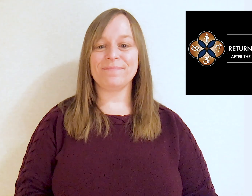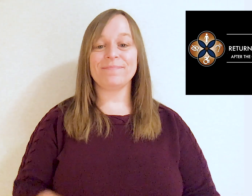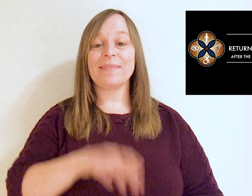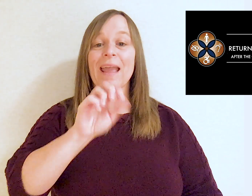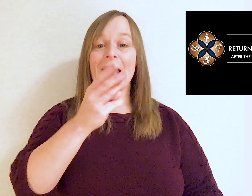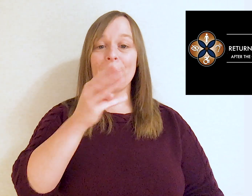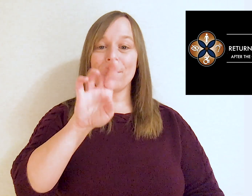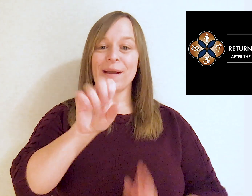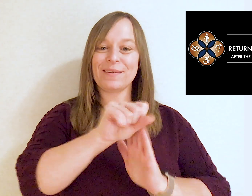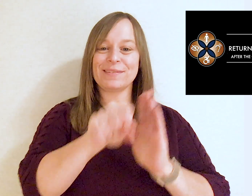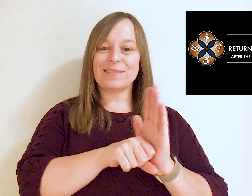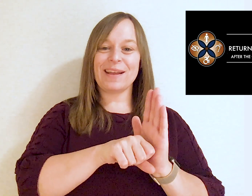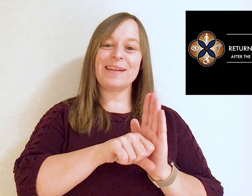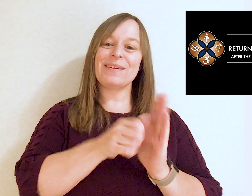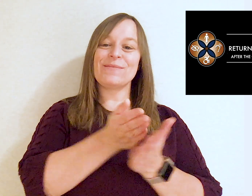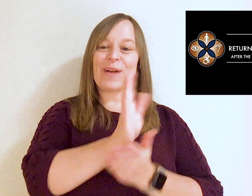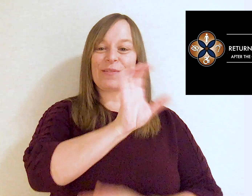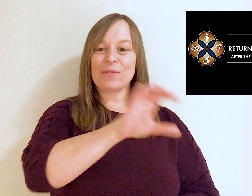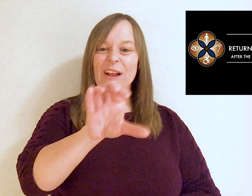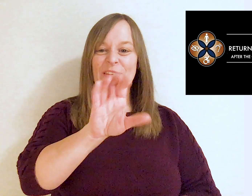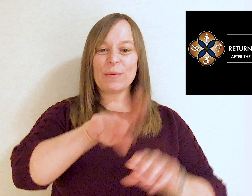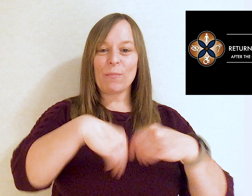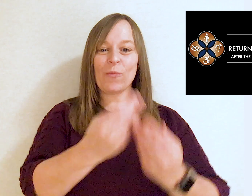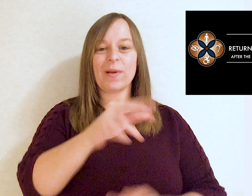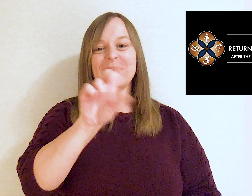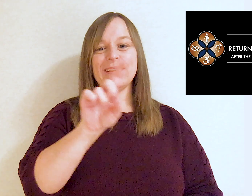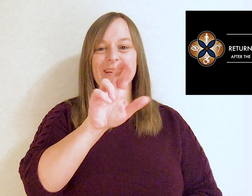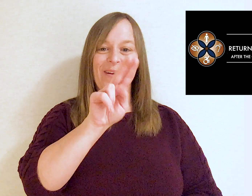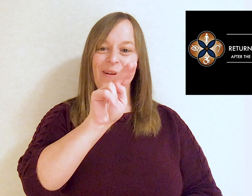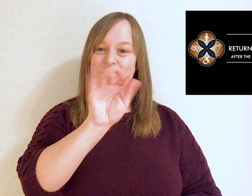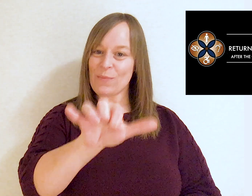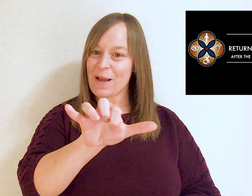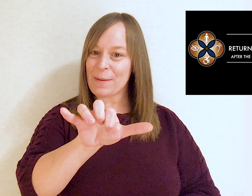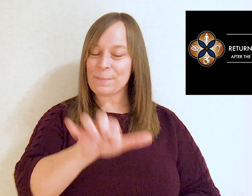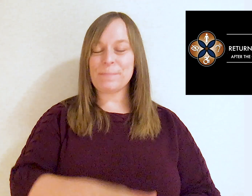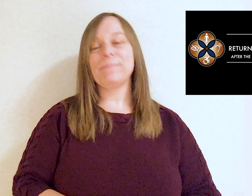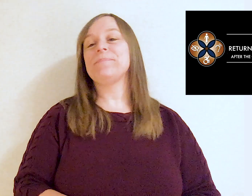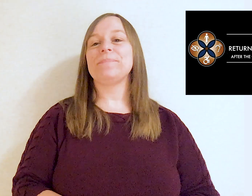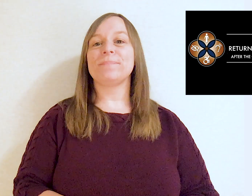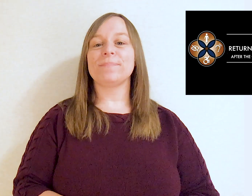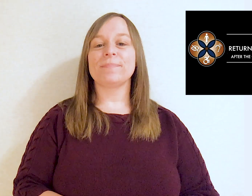K: Empire State of Rights: Closed Captioned has been brought to you by Disability Rights New York;